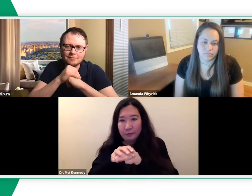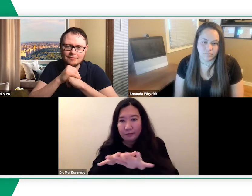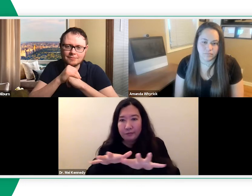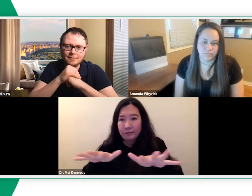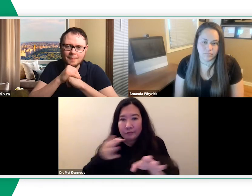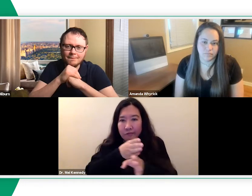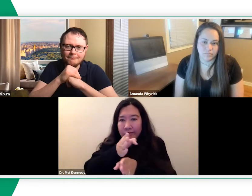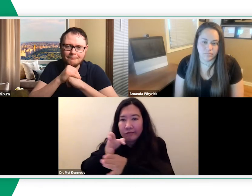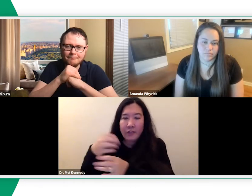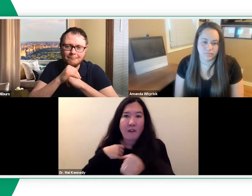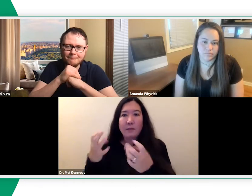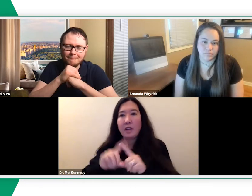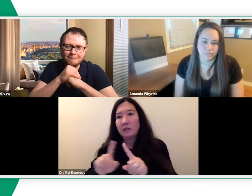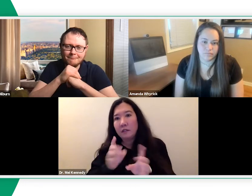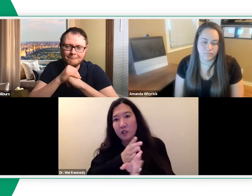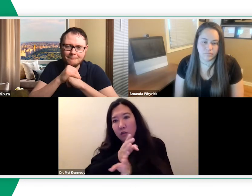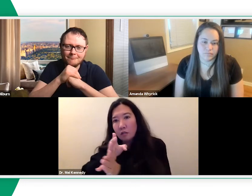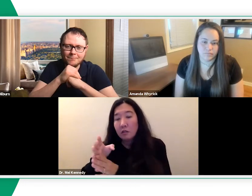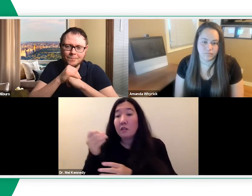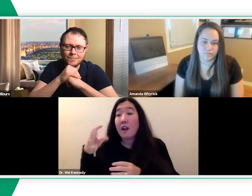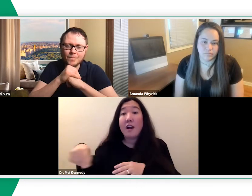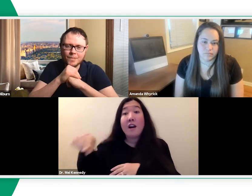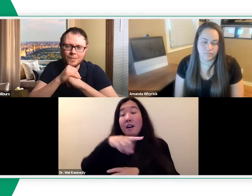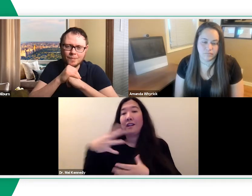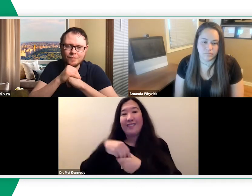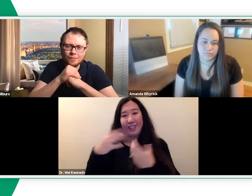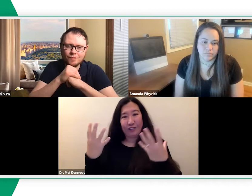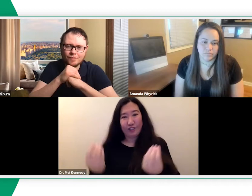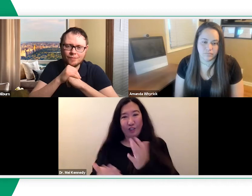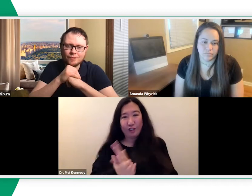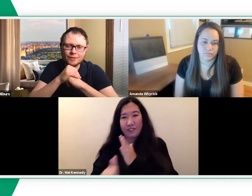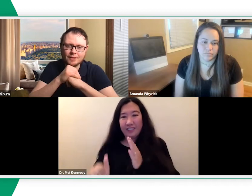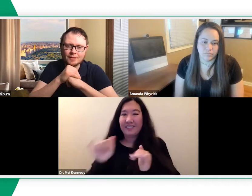they dive in deeper, they will typically branch out. And there are a lot of different branches